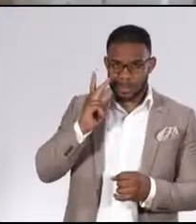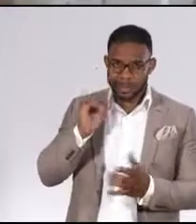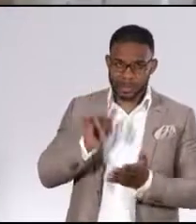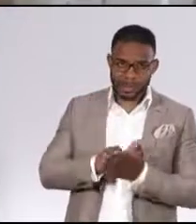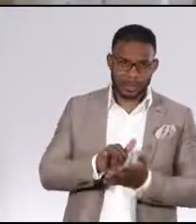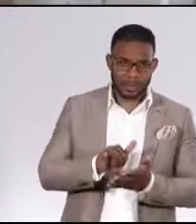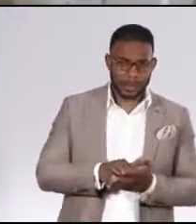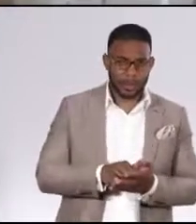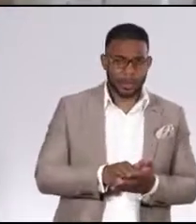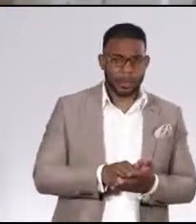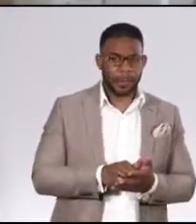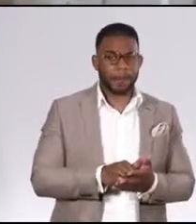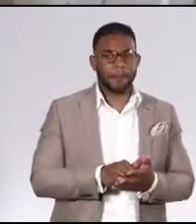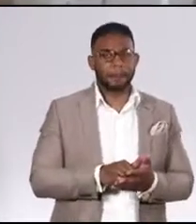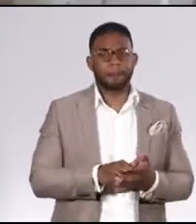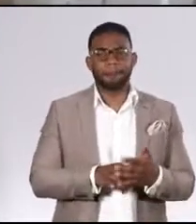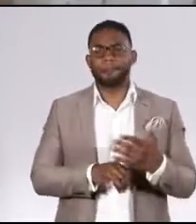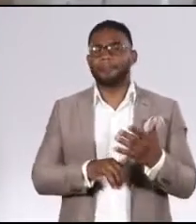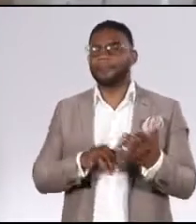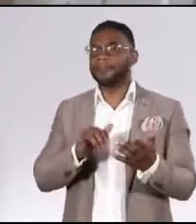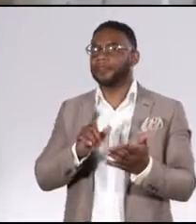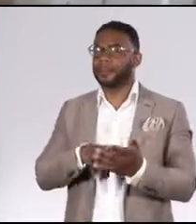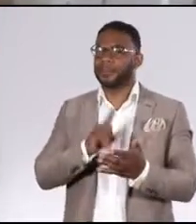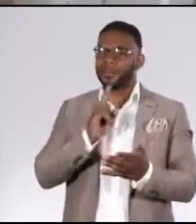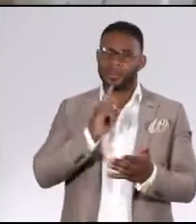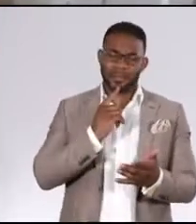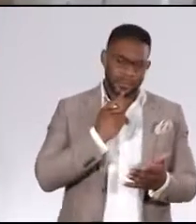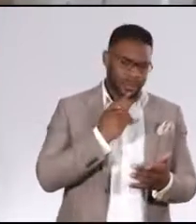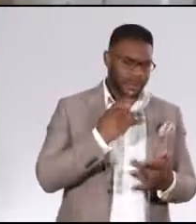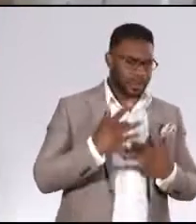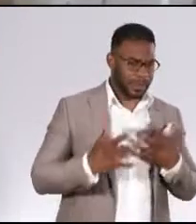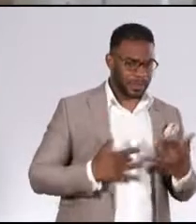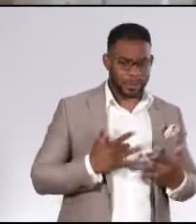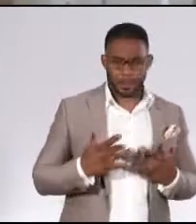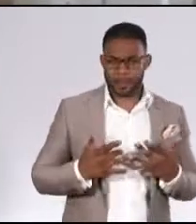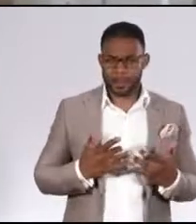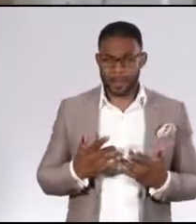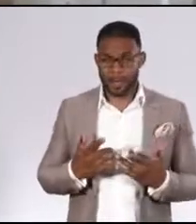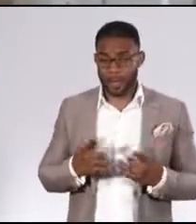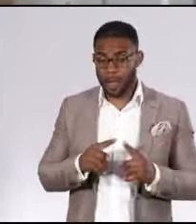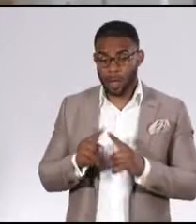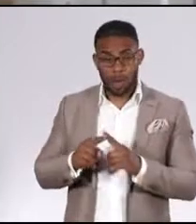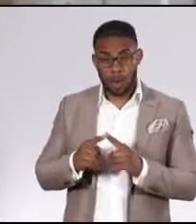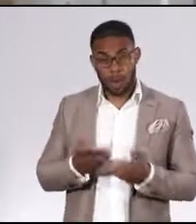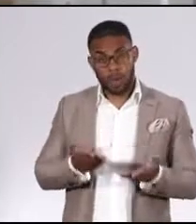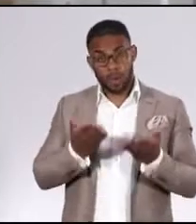and This is extremely exciting. um It also presents a number of challenges.